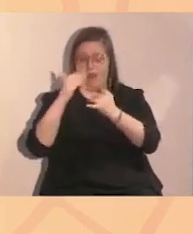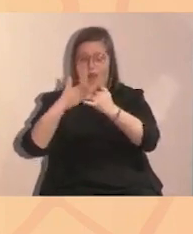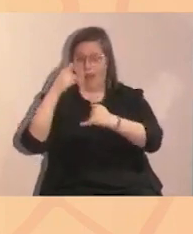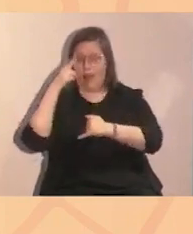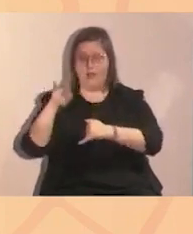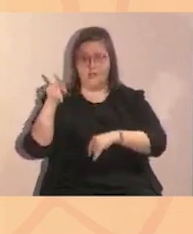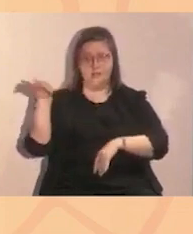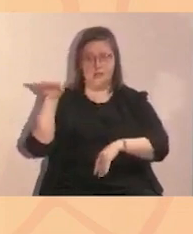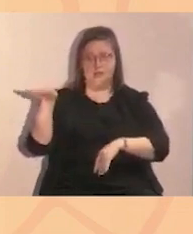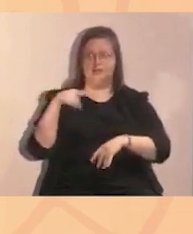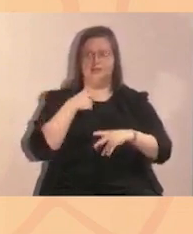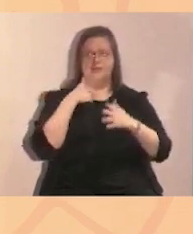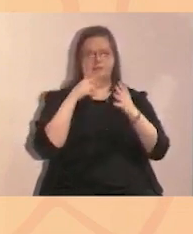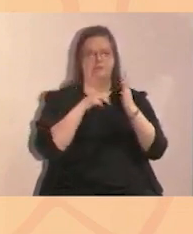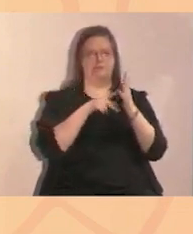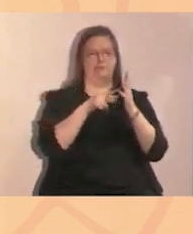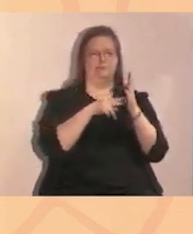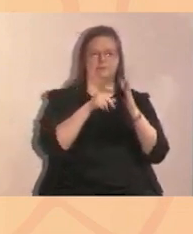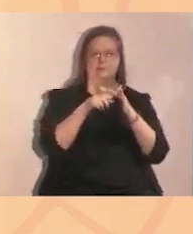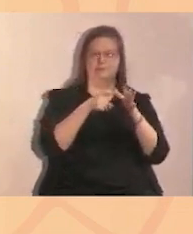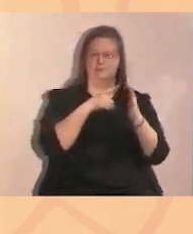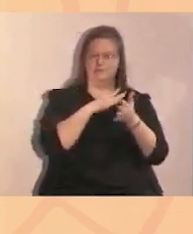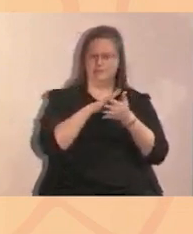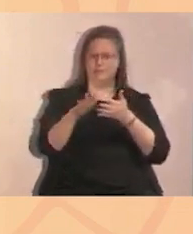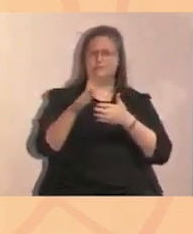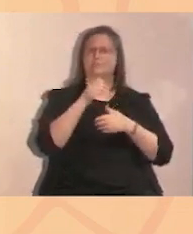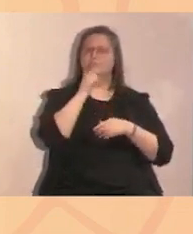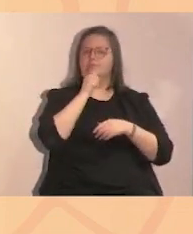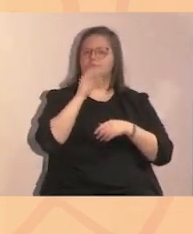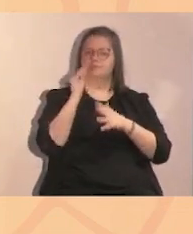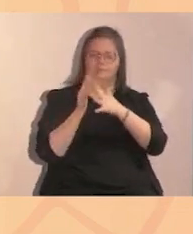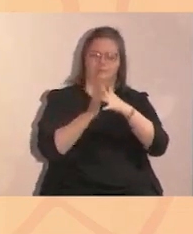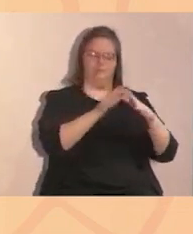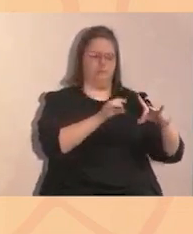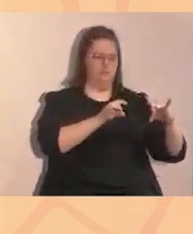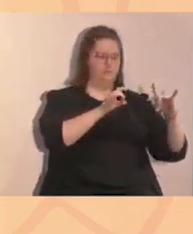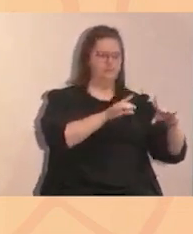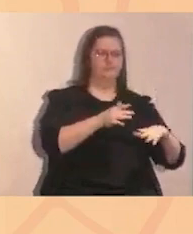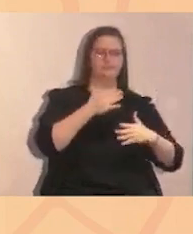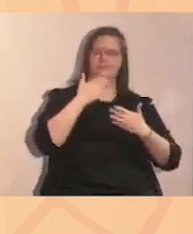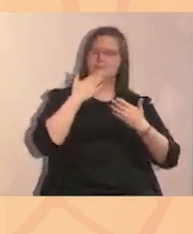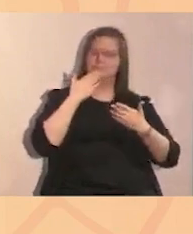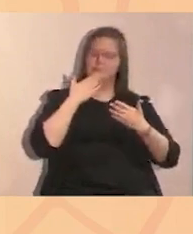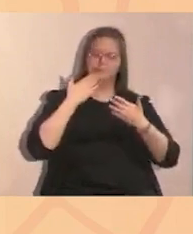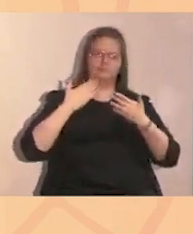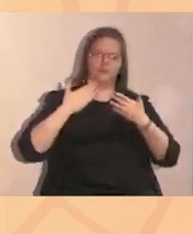And I'm a Nhanda, Yamatji, Nyoongar man from Western Australia. Thank you so much for the opening keynote.